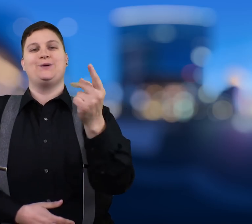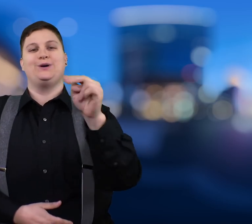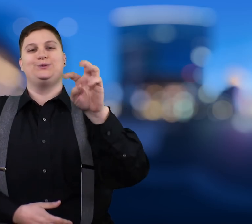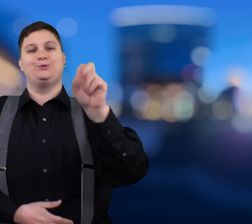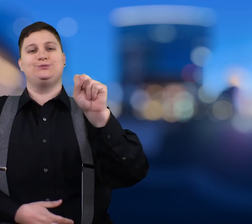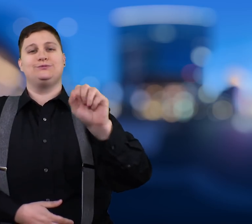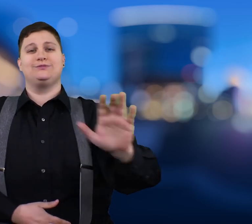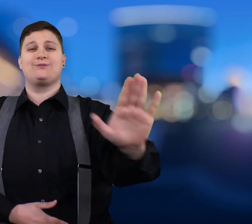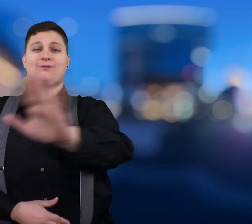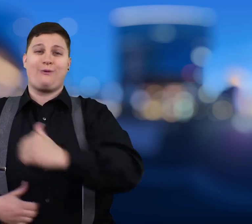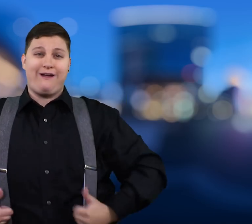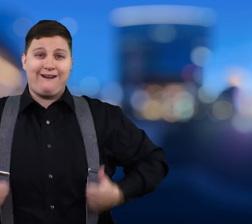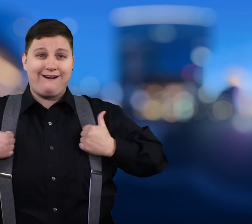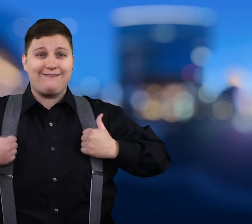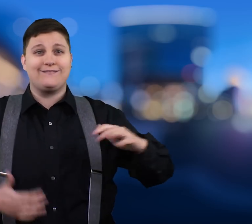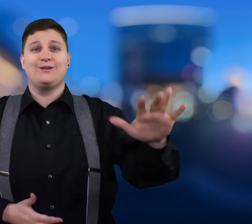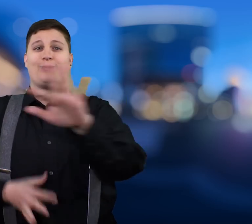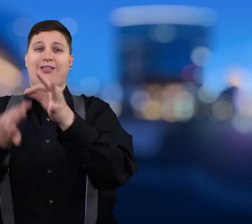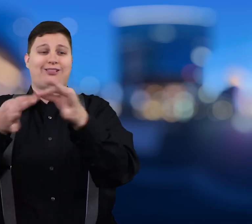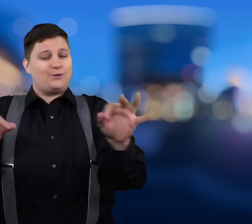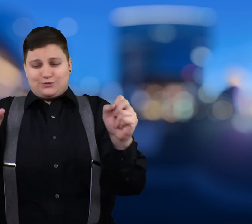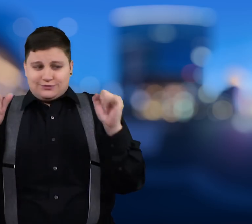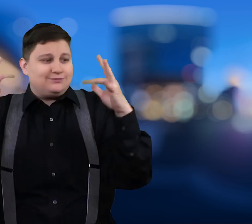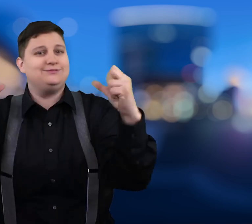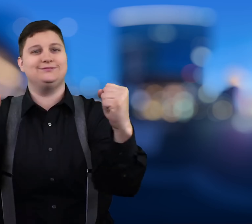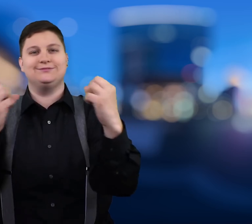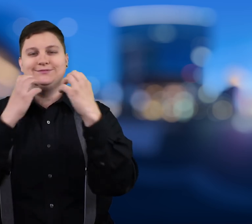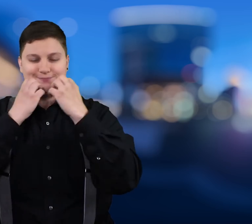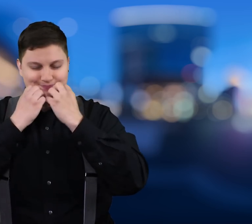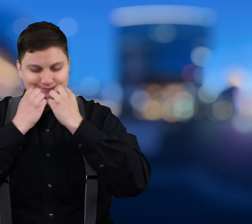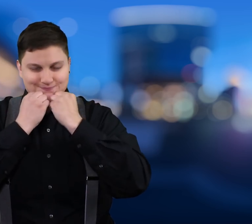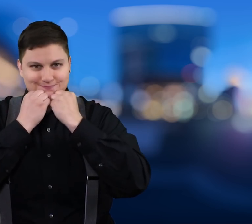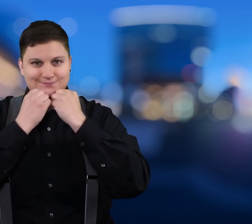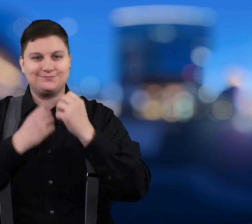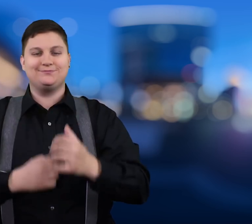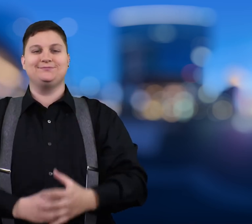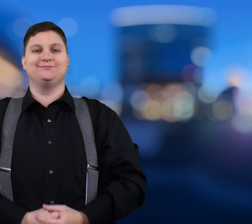Sign1News. Your life. Your language.